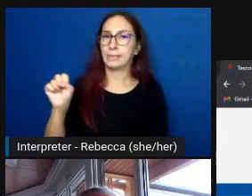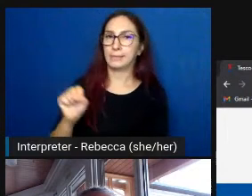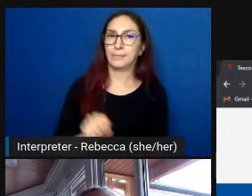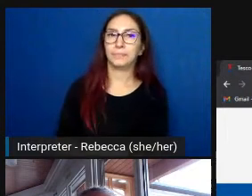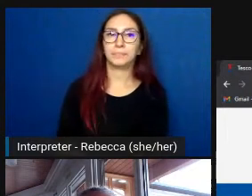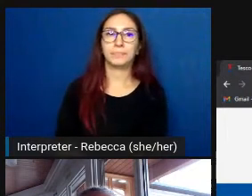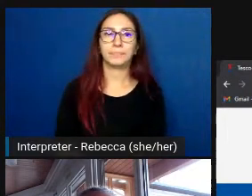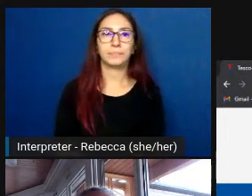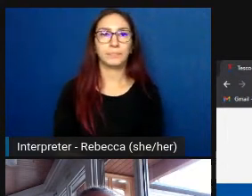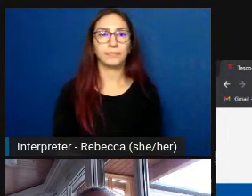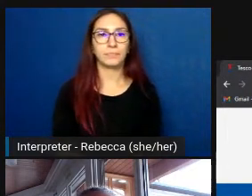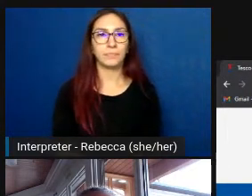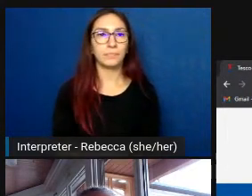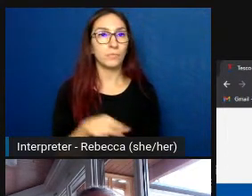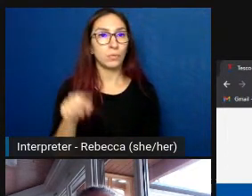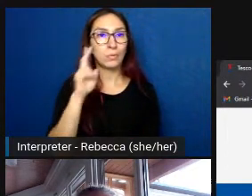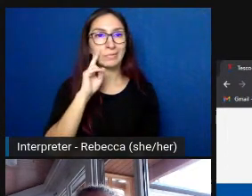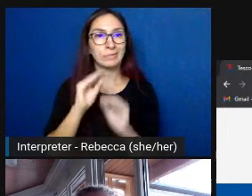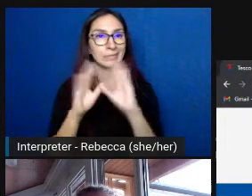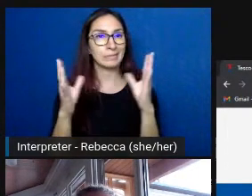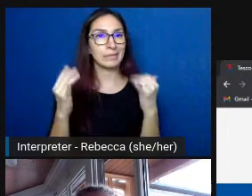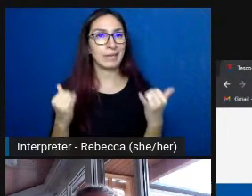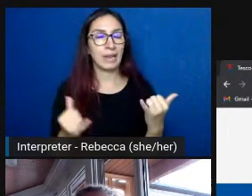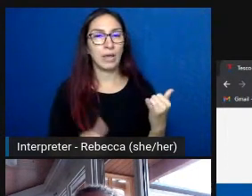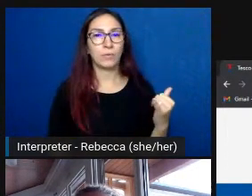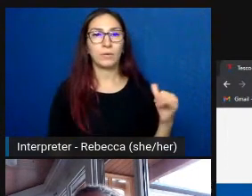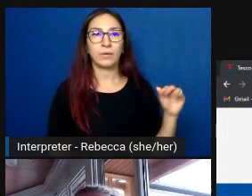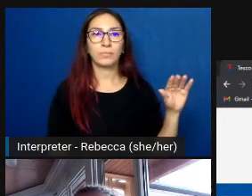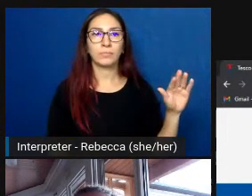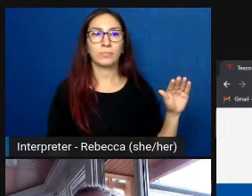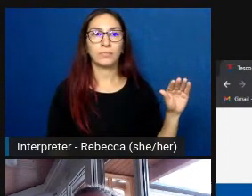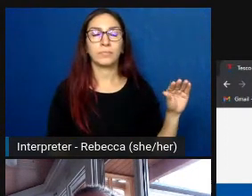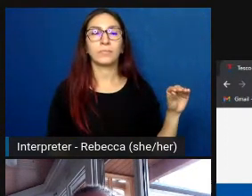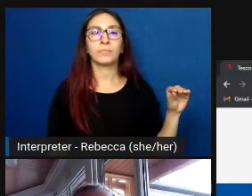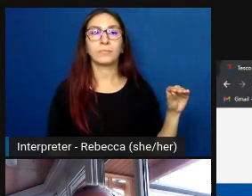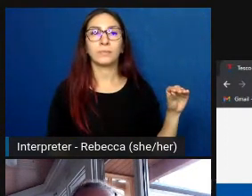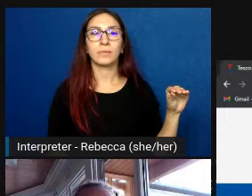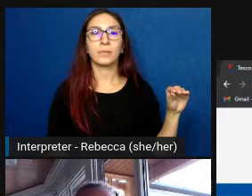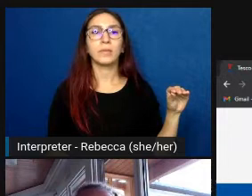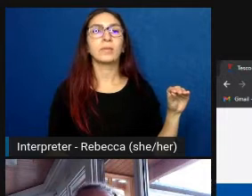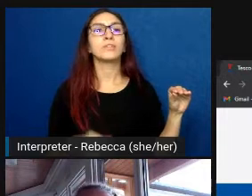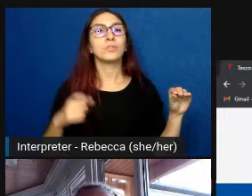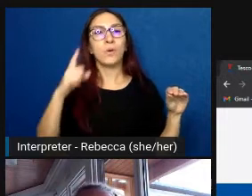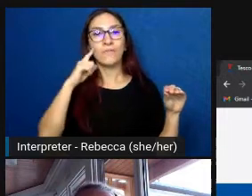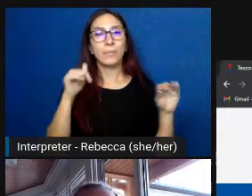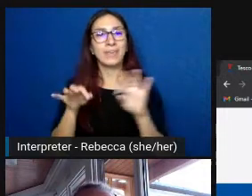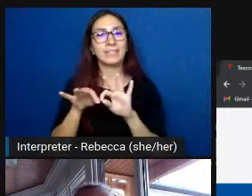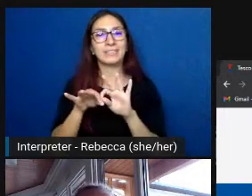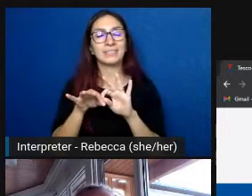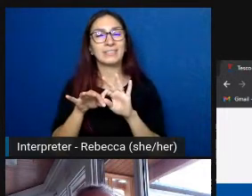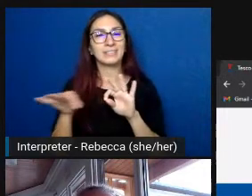Do you see it now? Yes. For me subtitling verbally for anyone